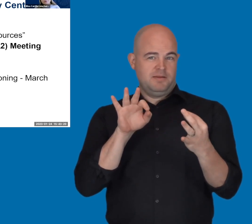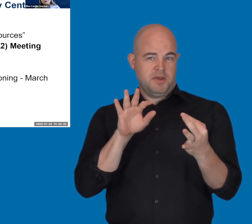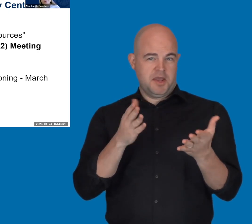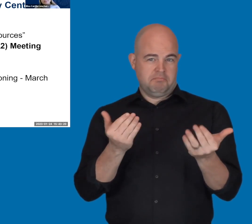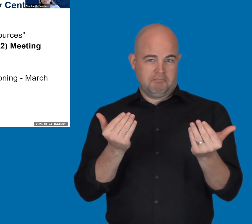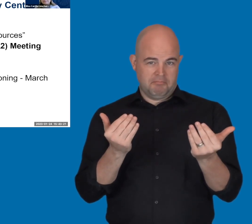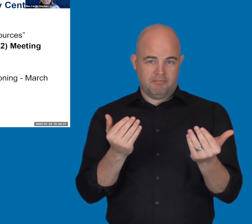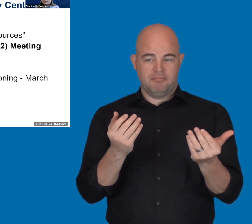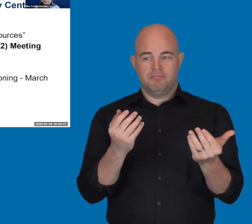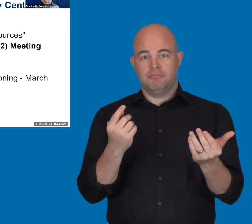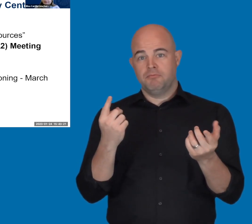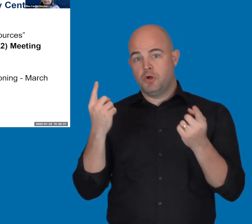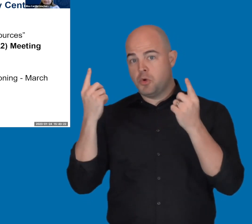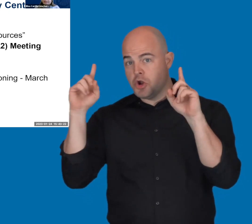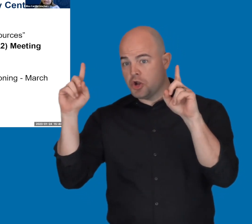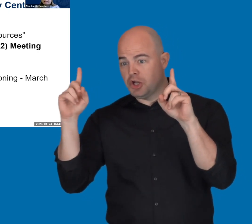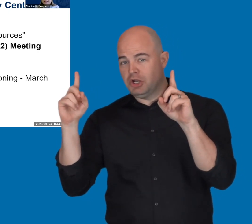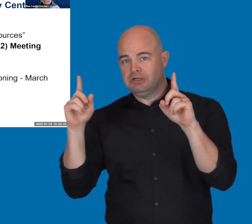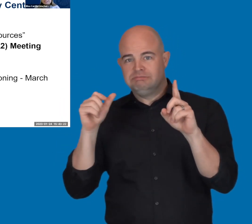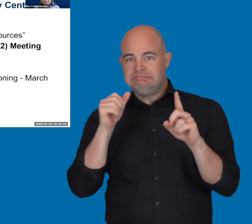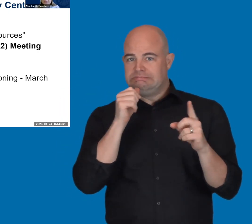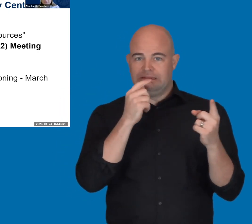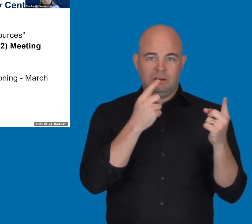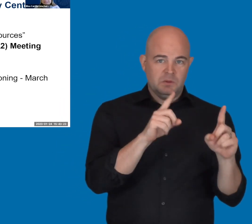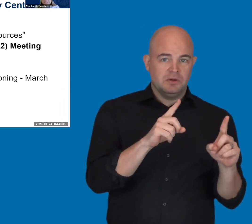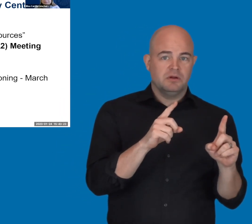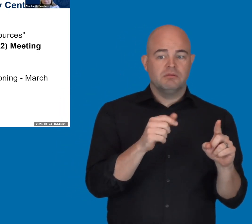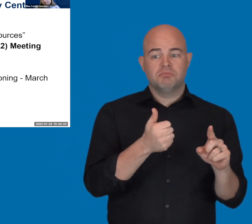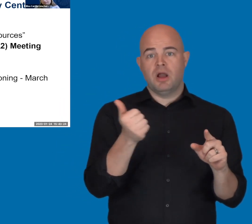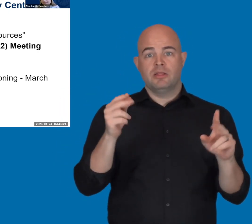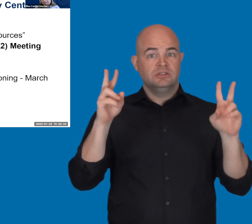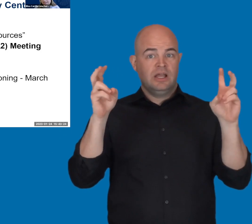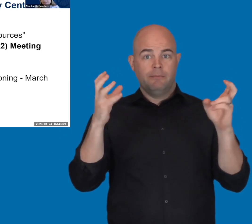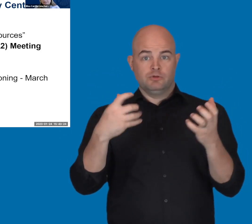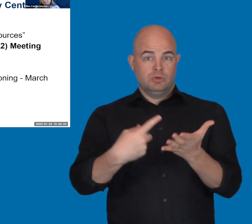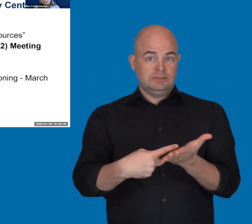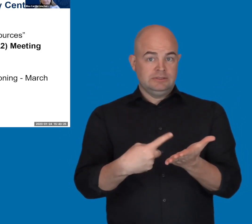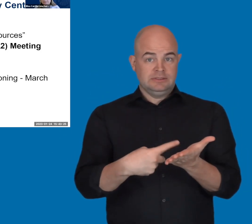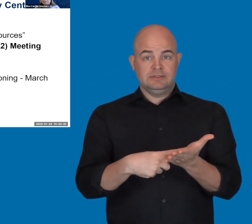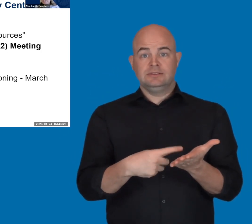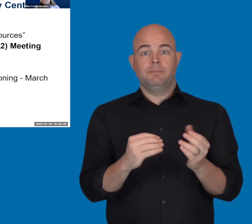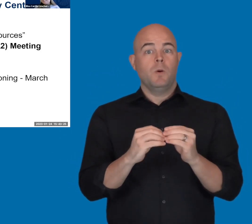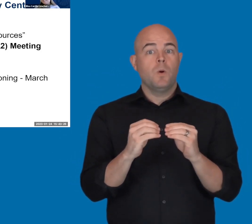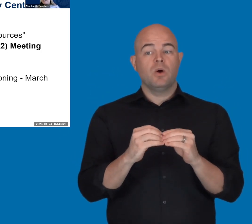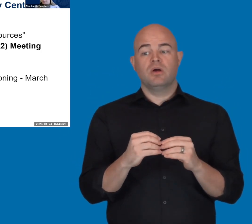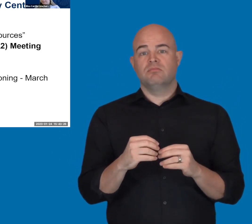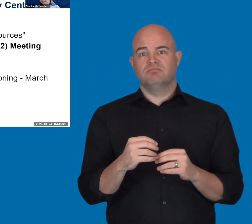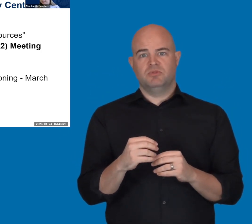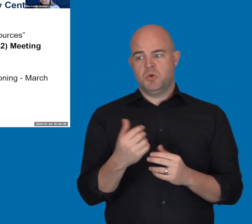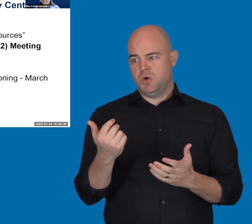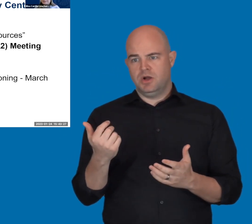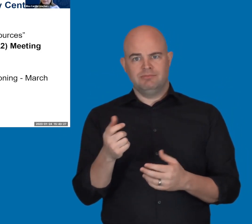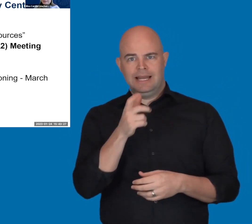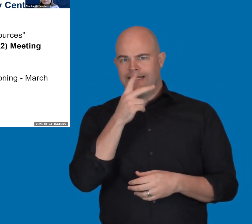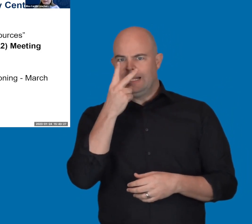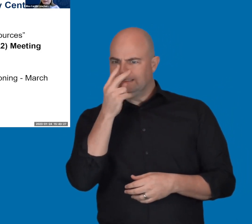we try to get ahead of the game and there's no information there. So, something needs to happen across the state or something